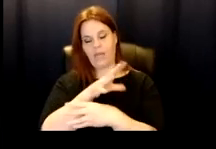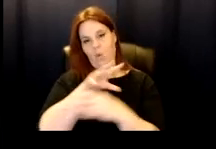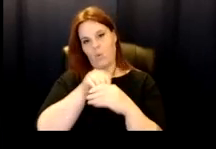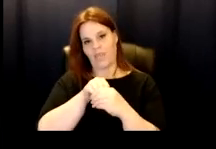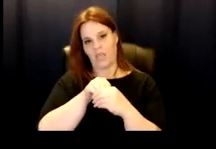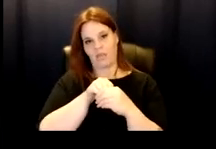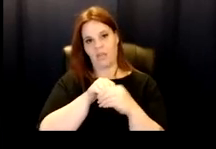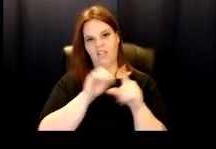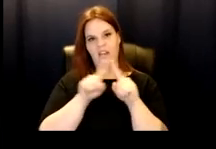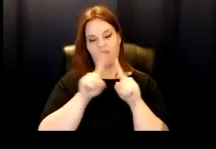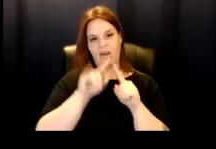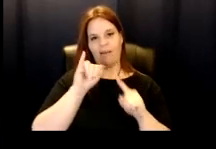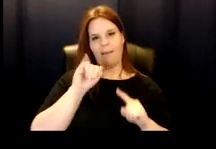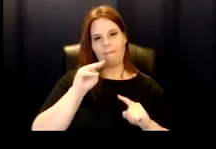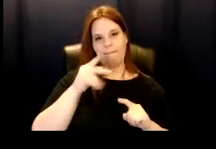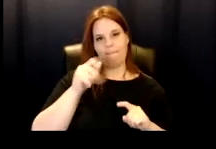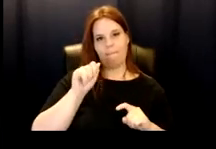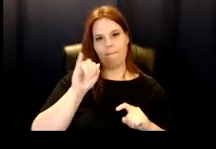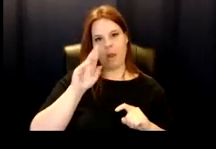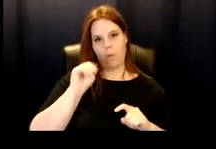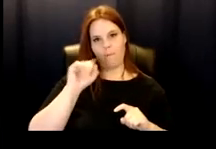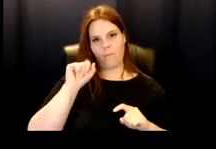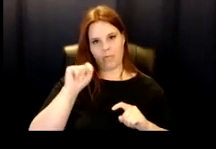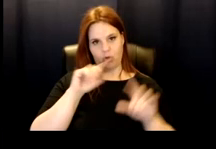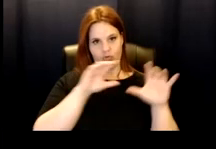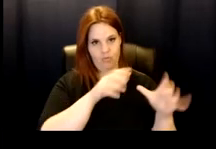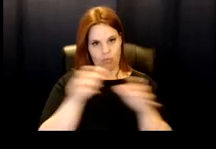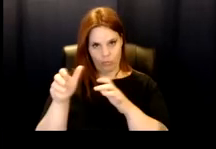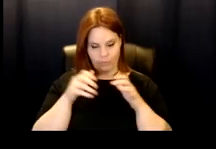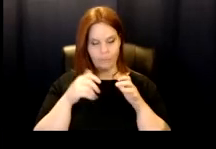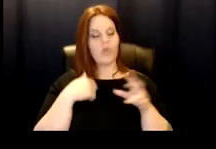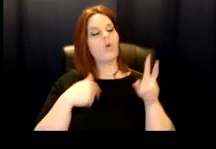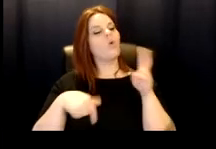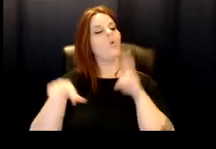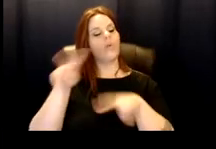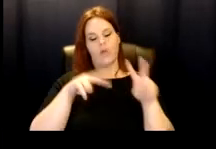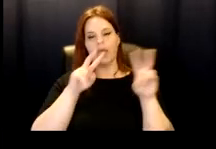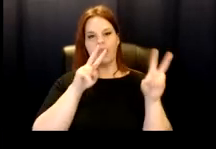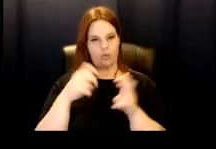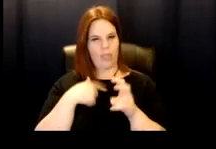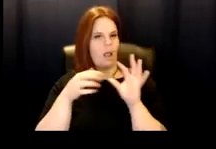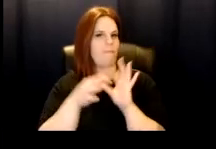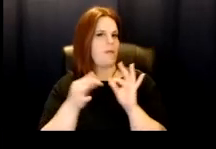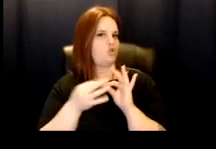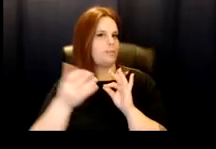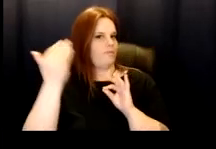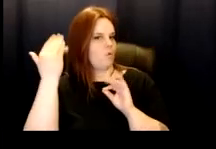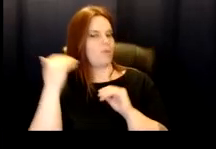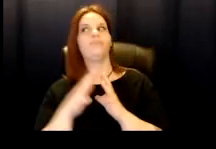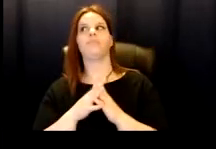groups. We look at the issues that I mentioned previously. And their proportions and what